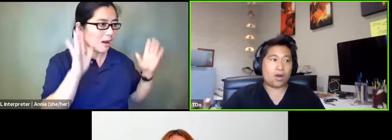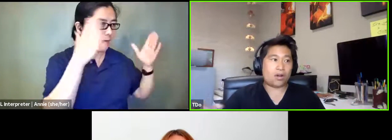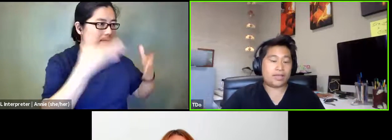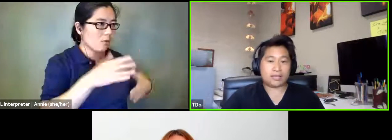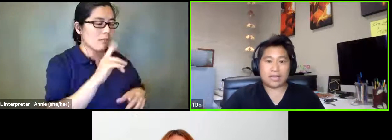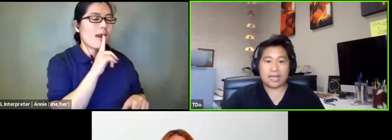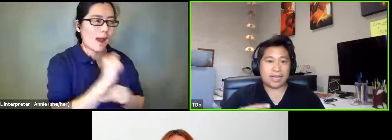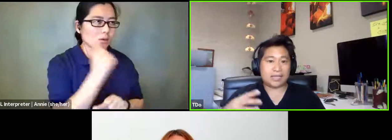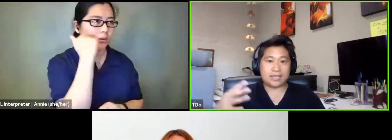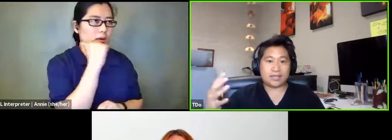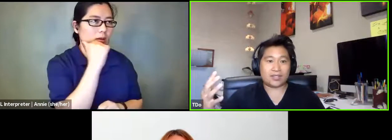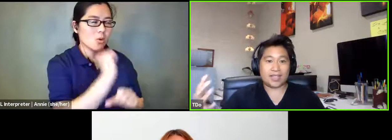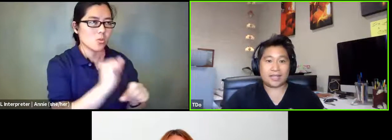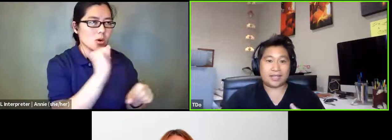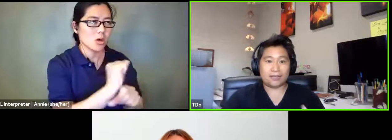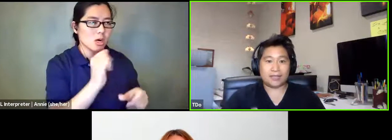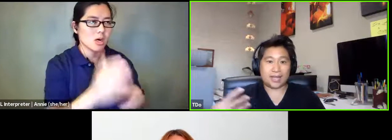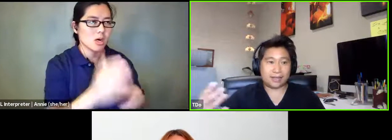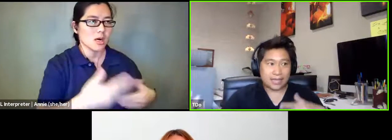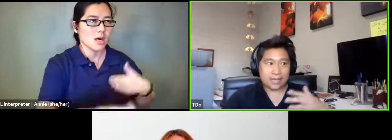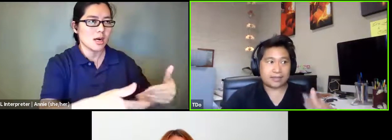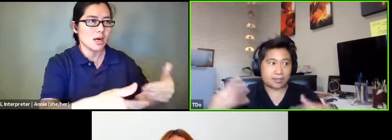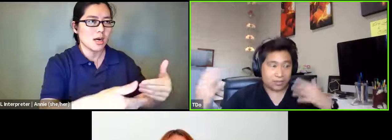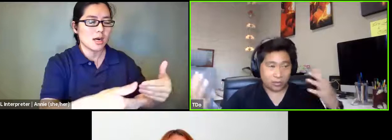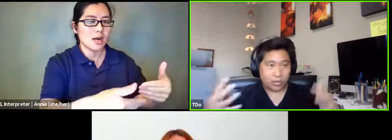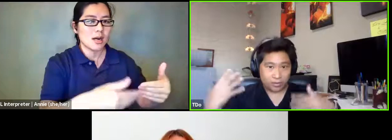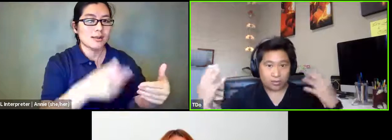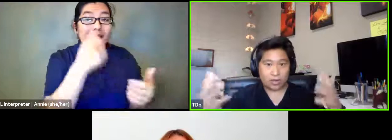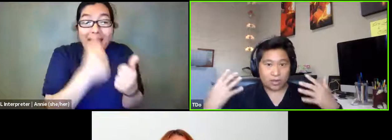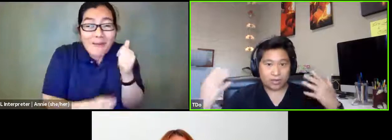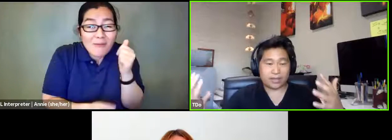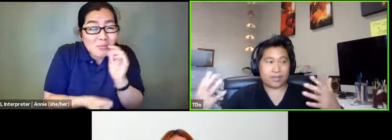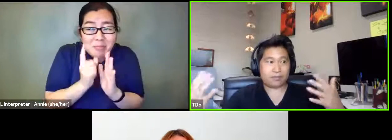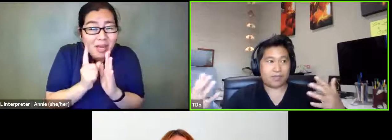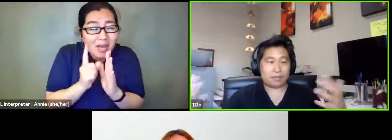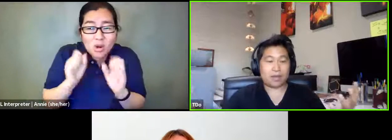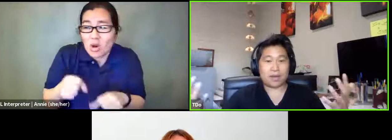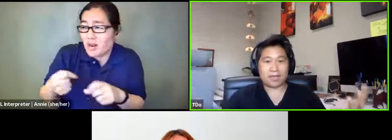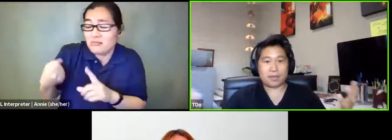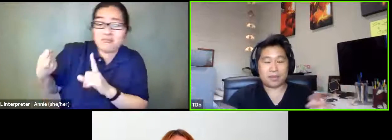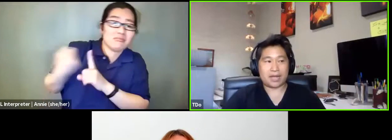all in any single second of the day. That is just what goes on in my body and my mind.